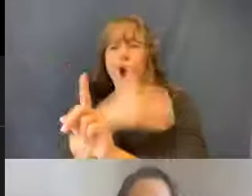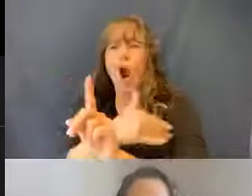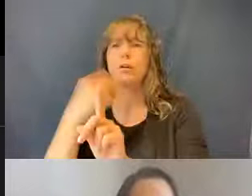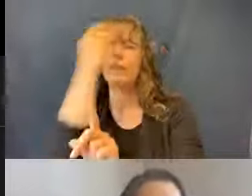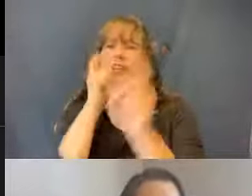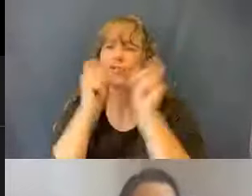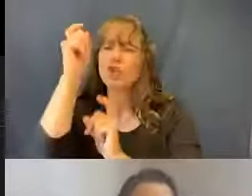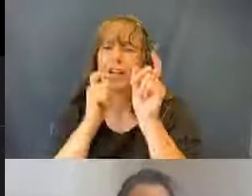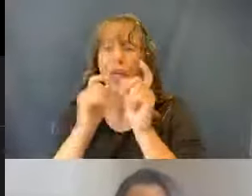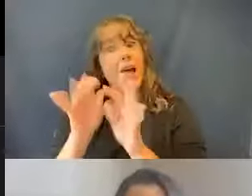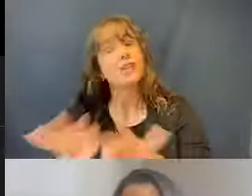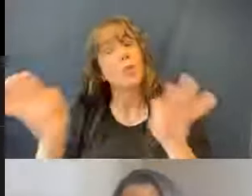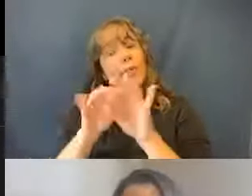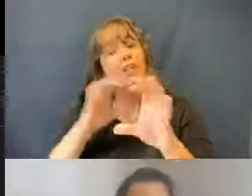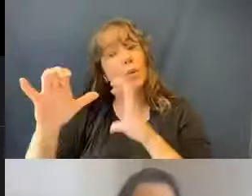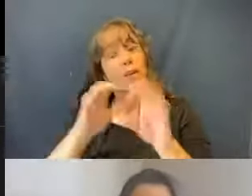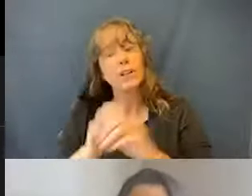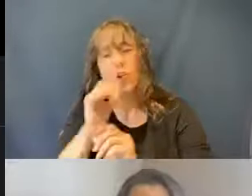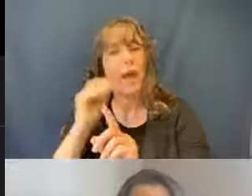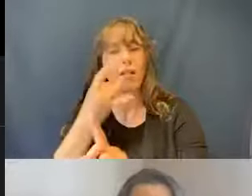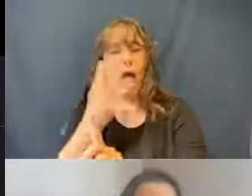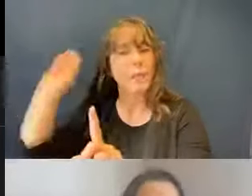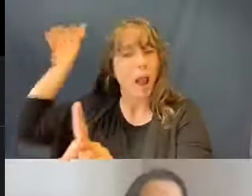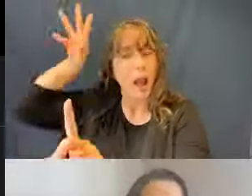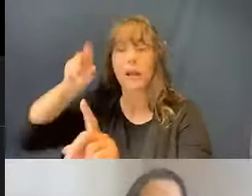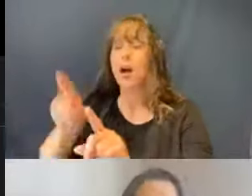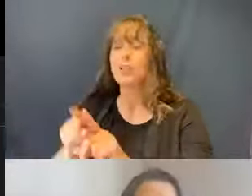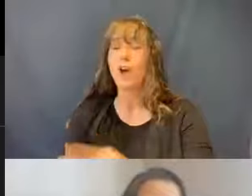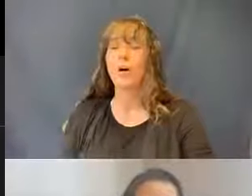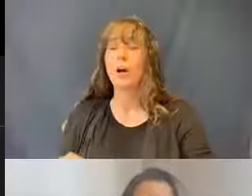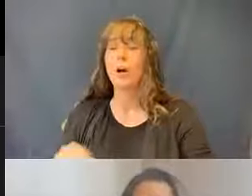communication. Don't place anything in or in front of your mouth. It is a challenge